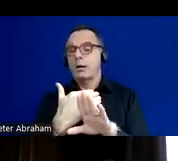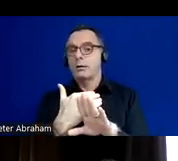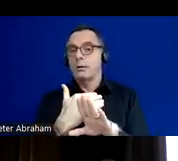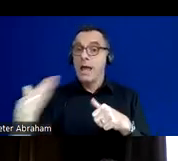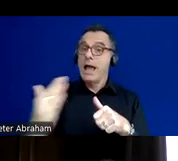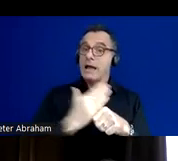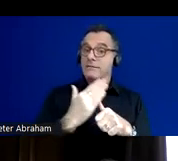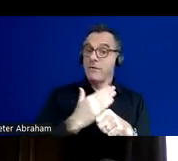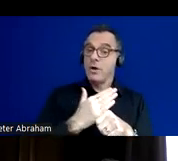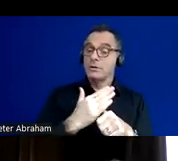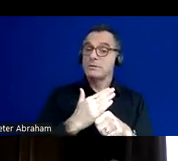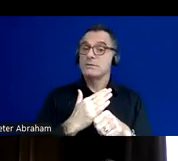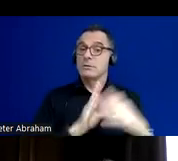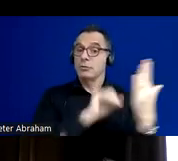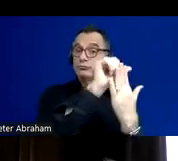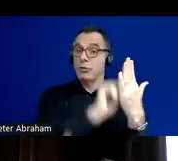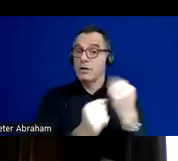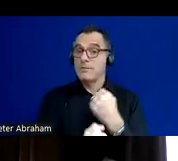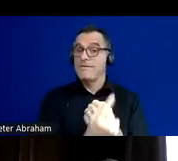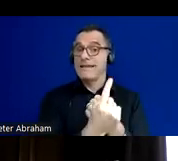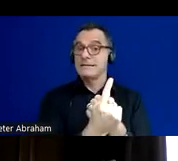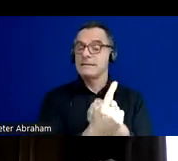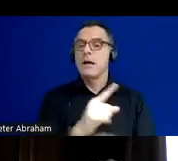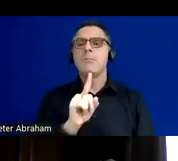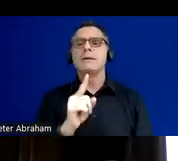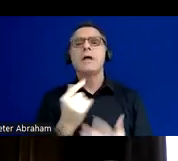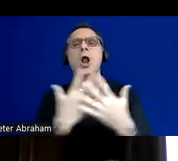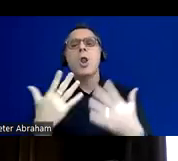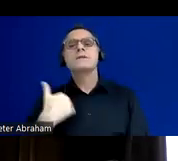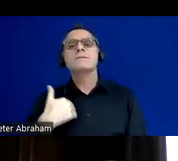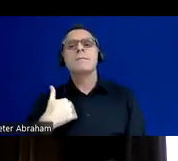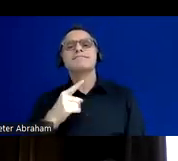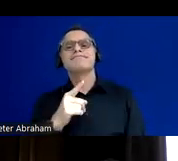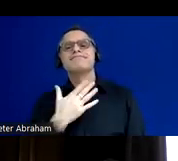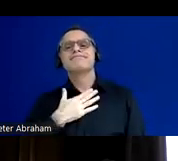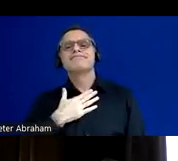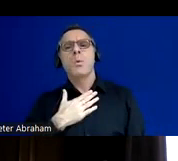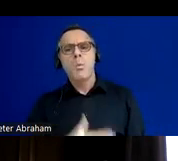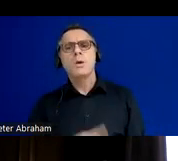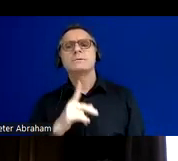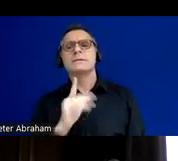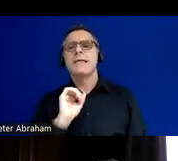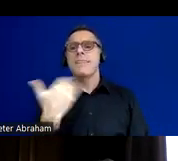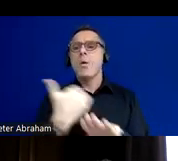about the programme of events, but a lot of women clearly wanted their work archived in some way,